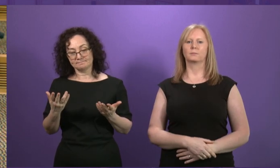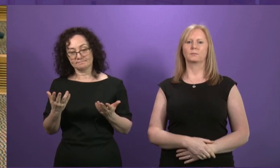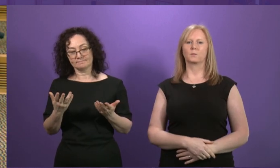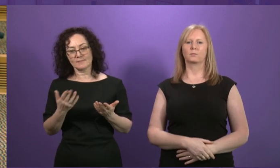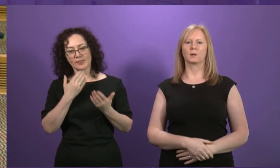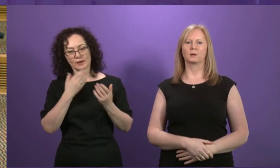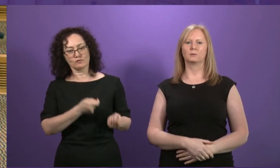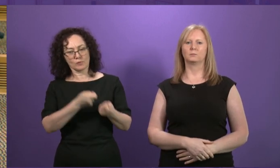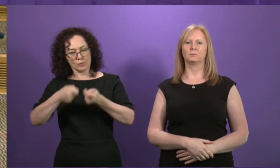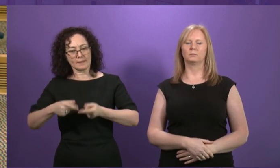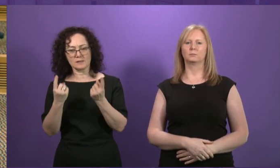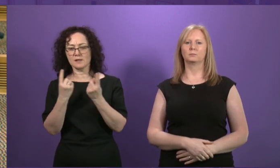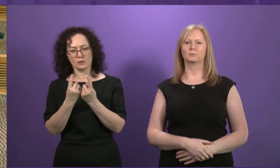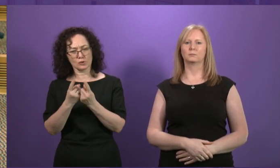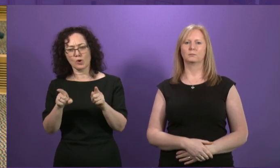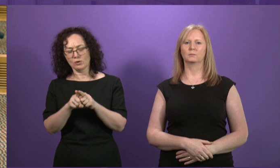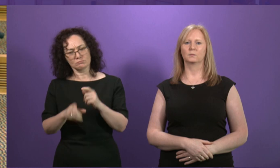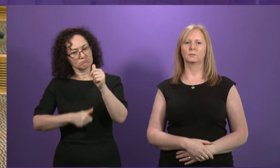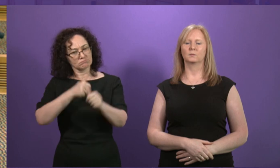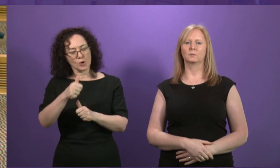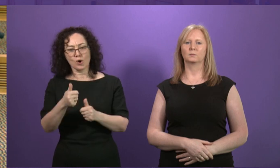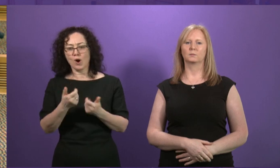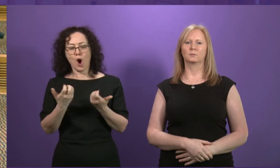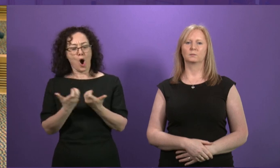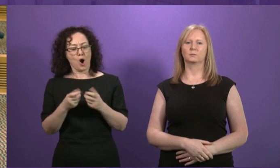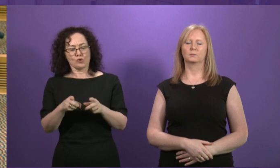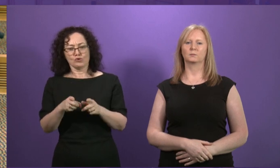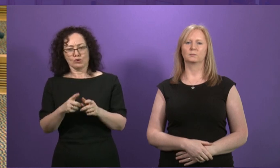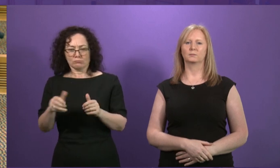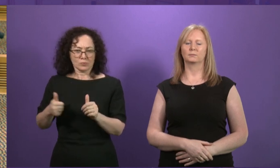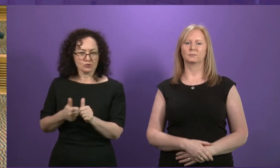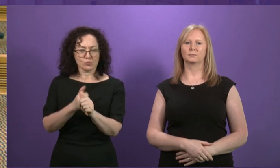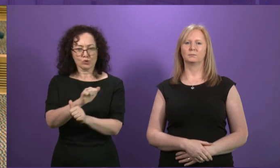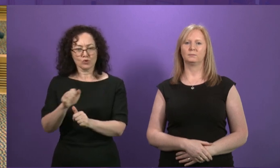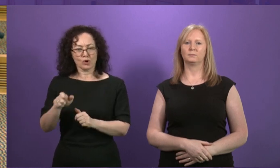which he is representing the interests of his constituents and I agree with the latter point that he made.